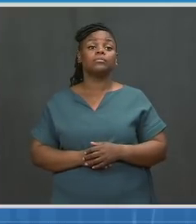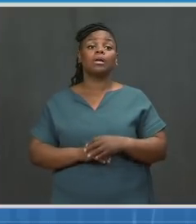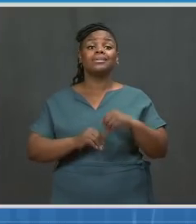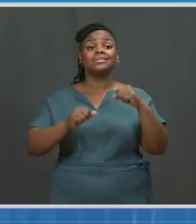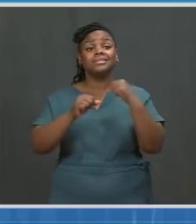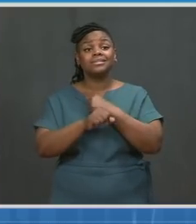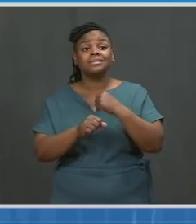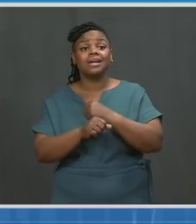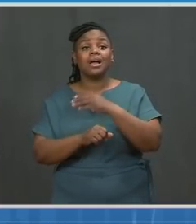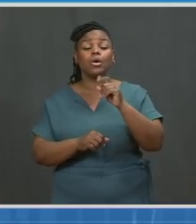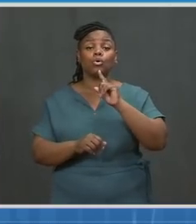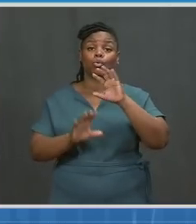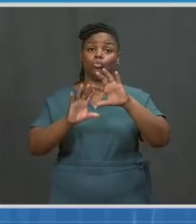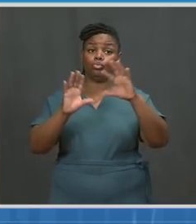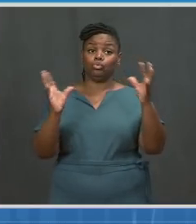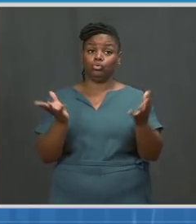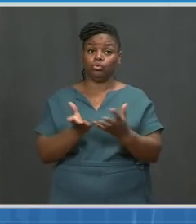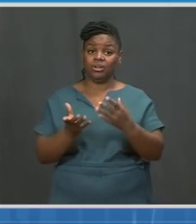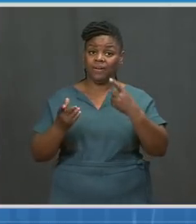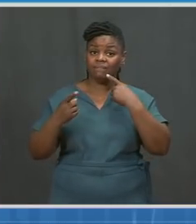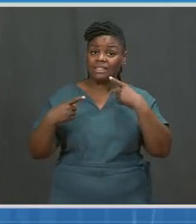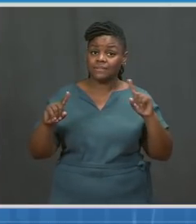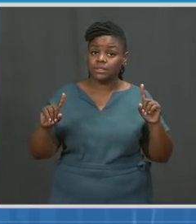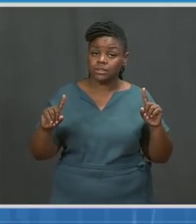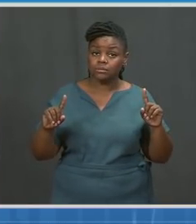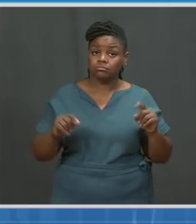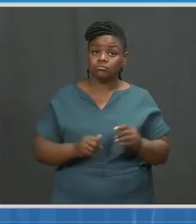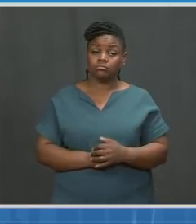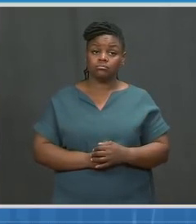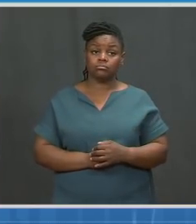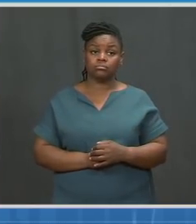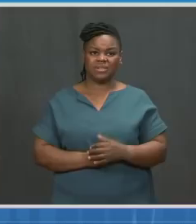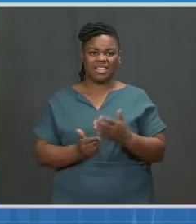namely things that were not done necessarily in a clinical trial.